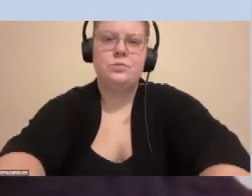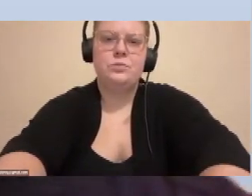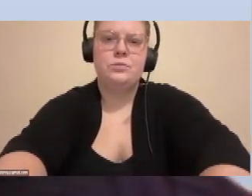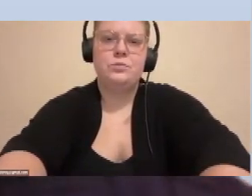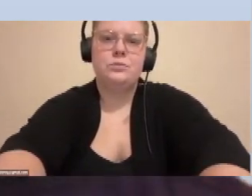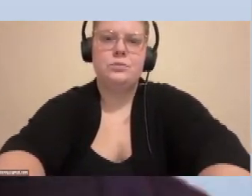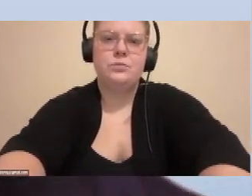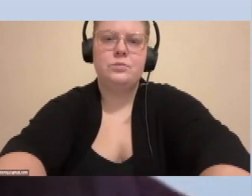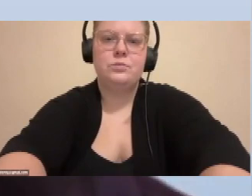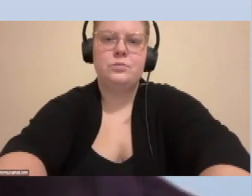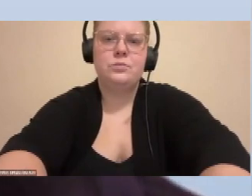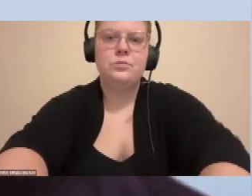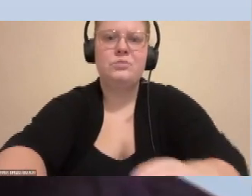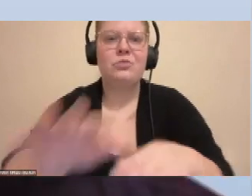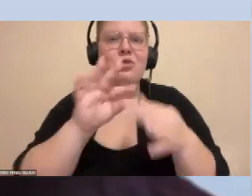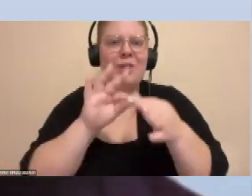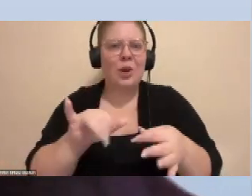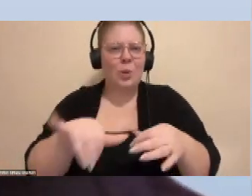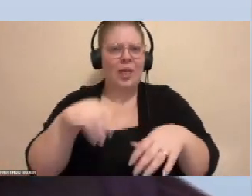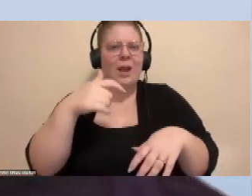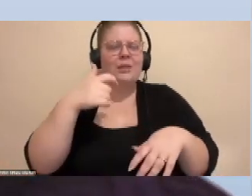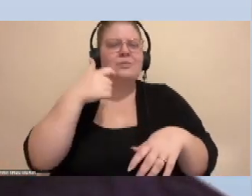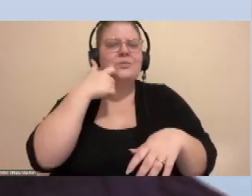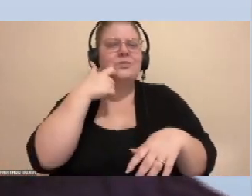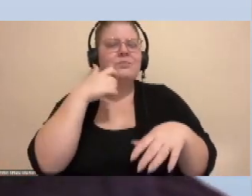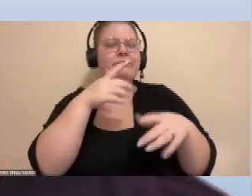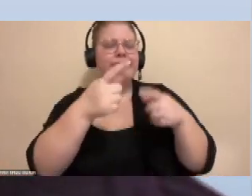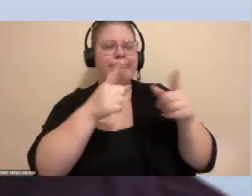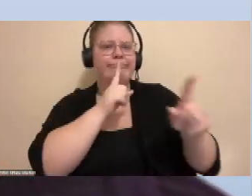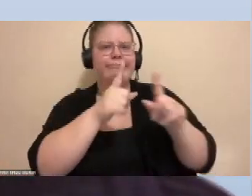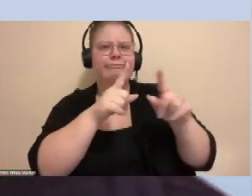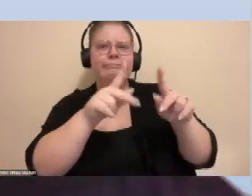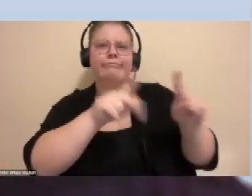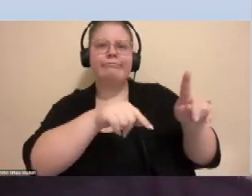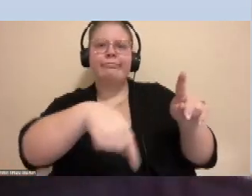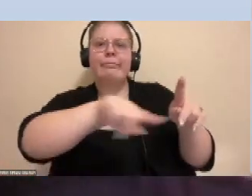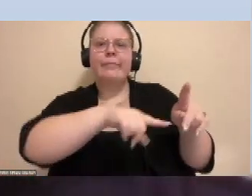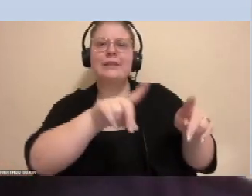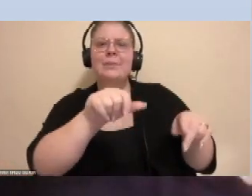who work with disability rights, California, who are the protection and